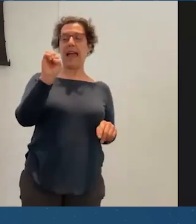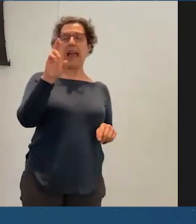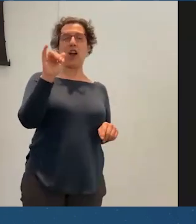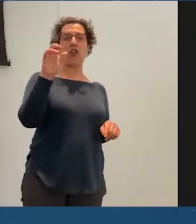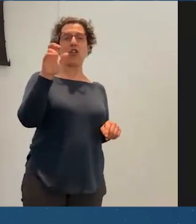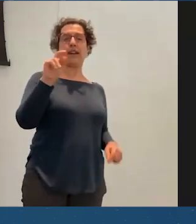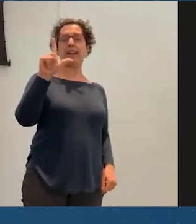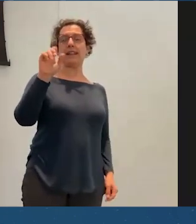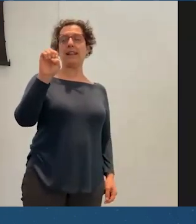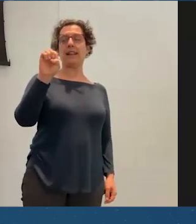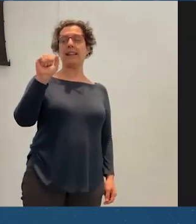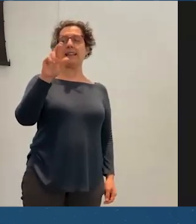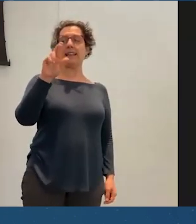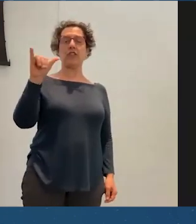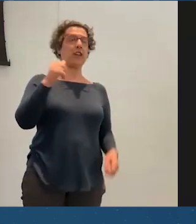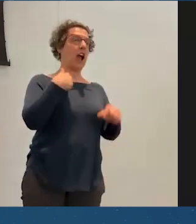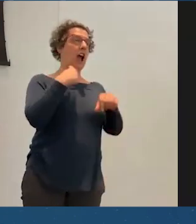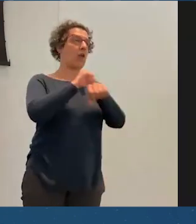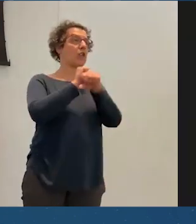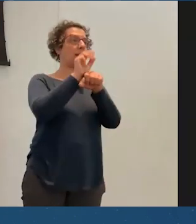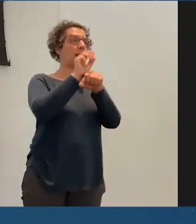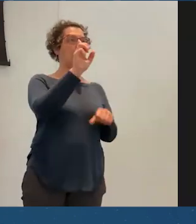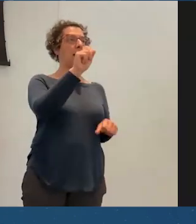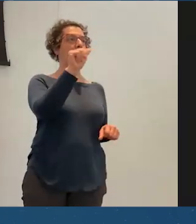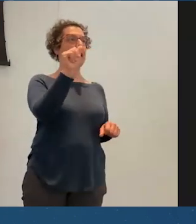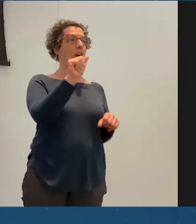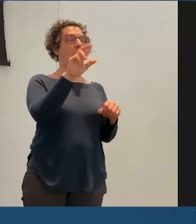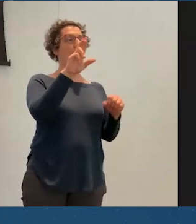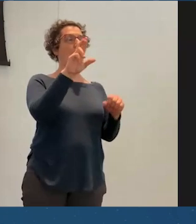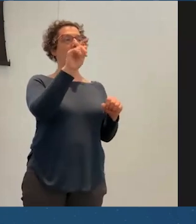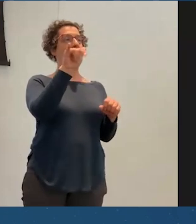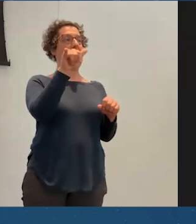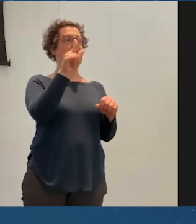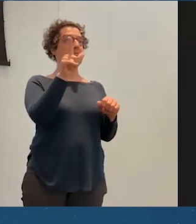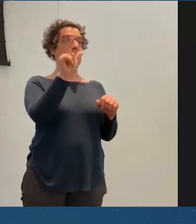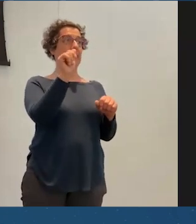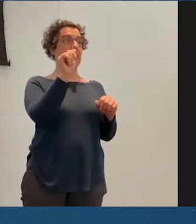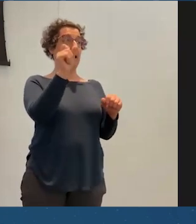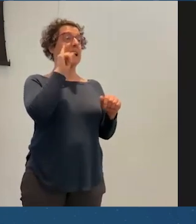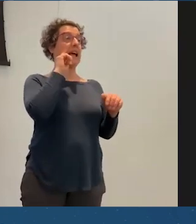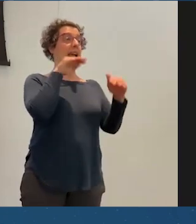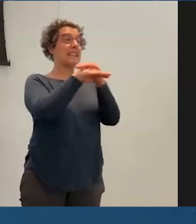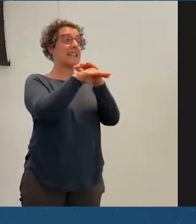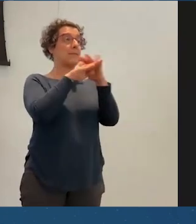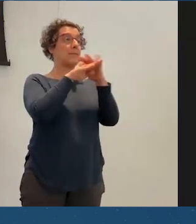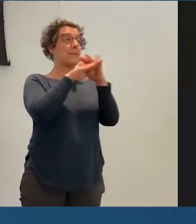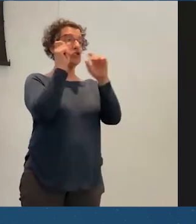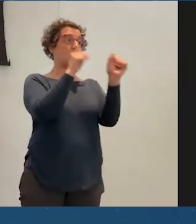I work at Meta Reality Labs as the accessibility strategist. And this is-- Hi, everyone.